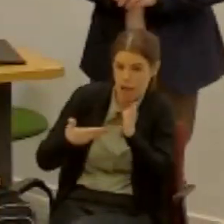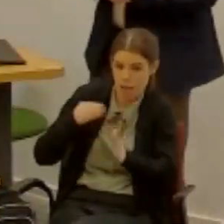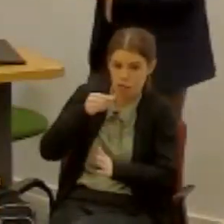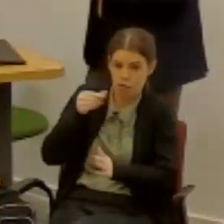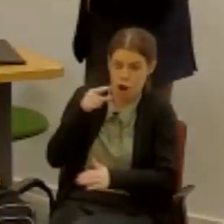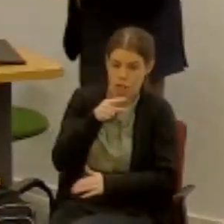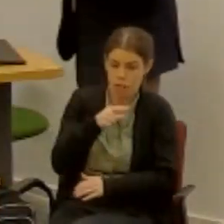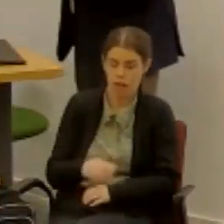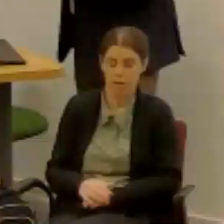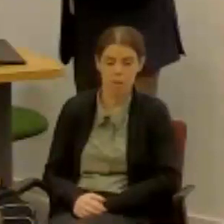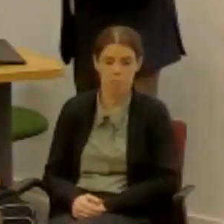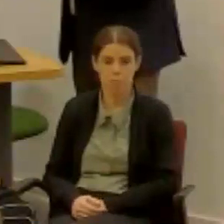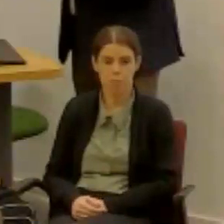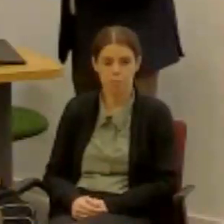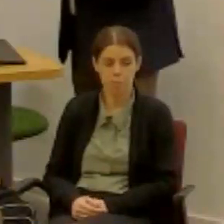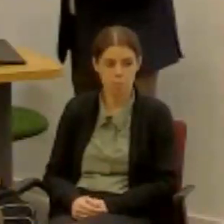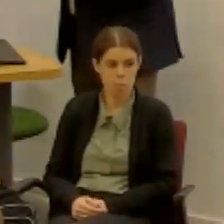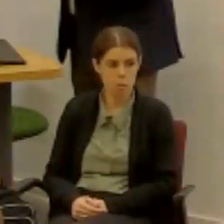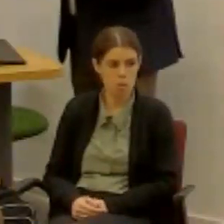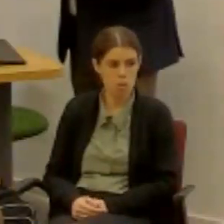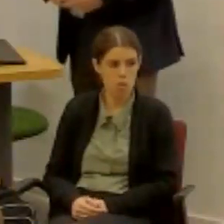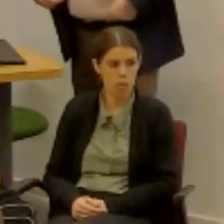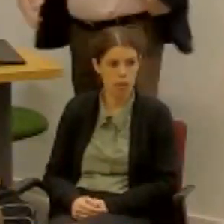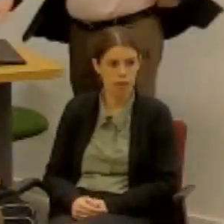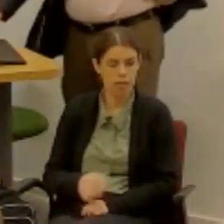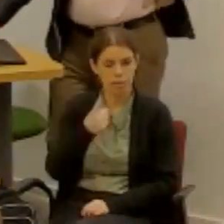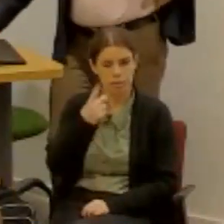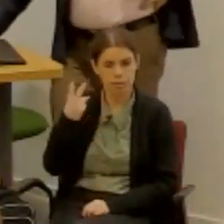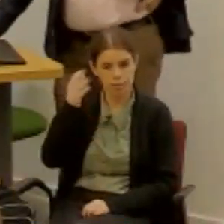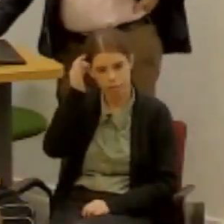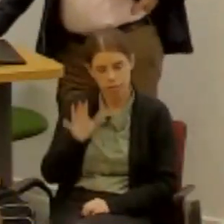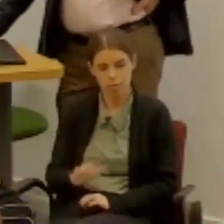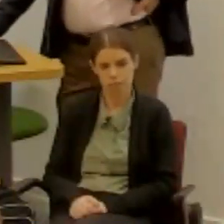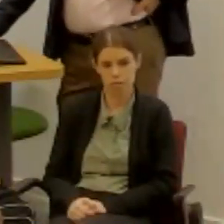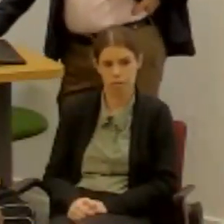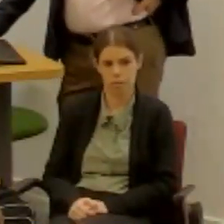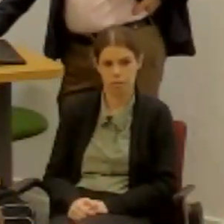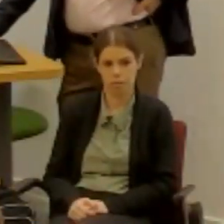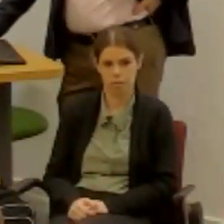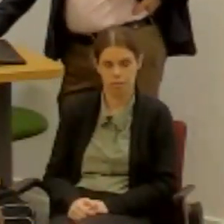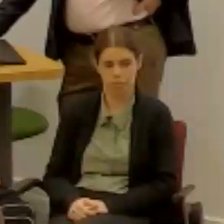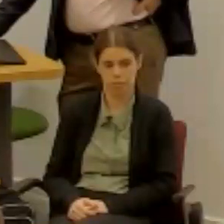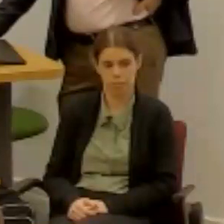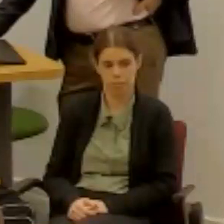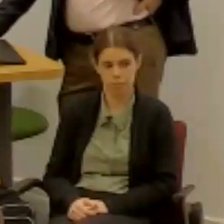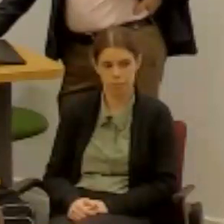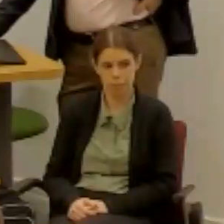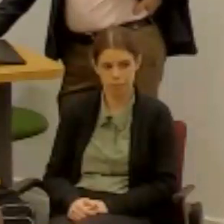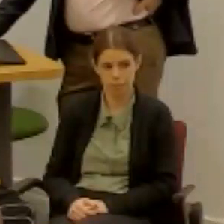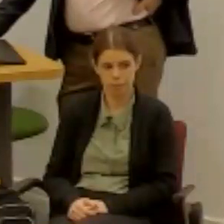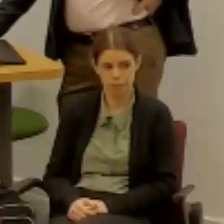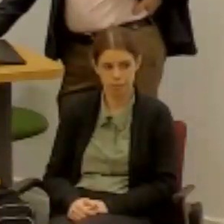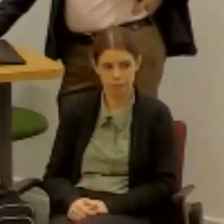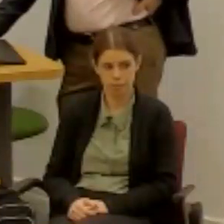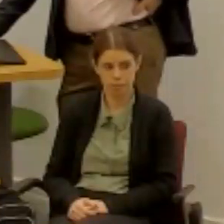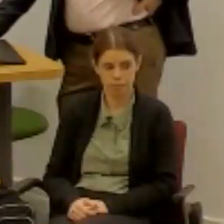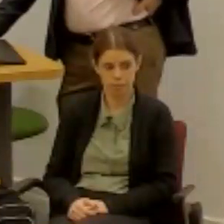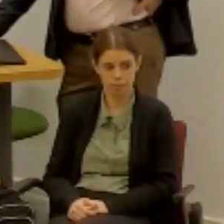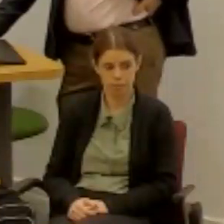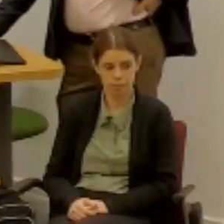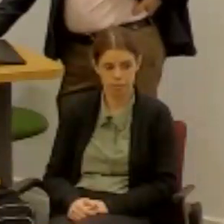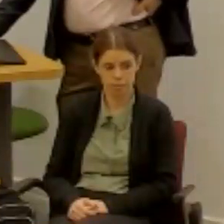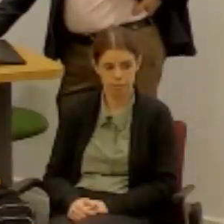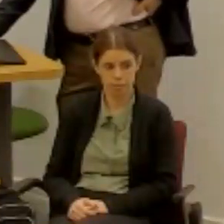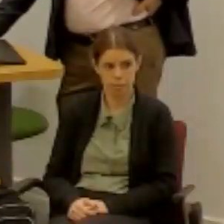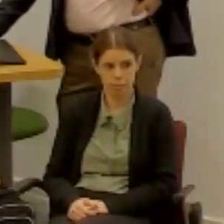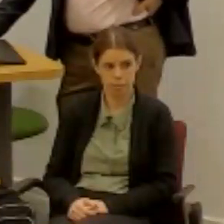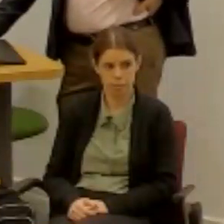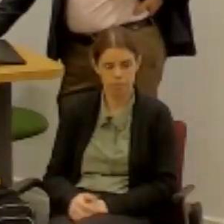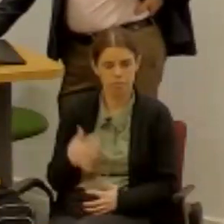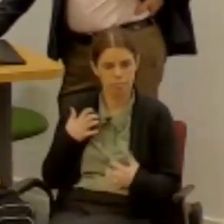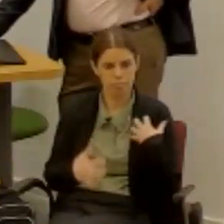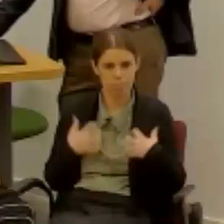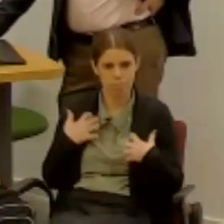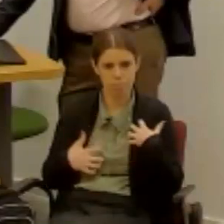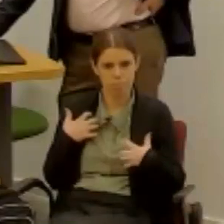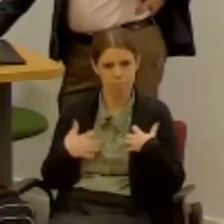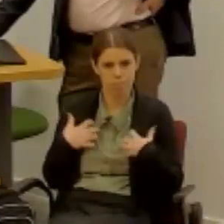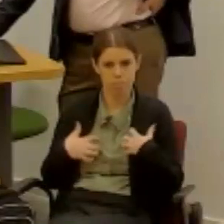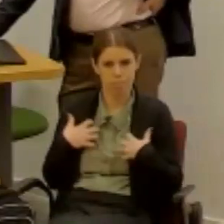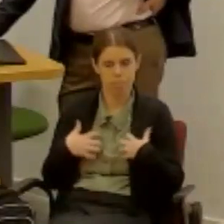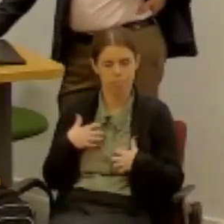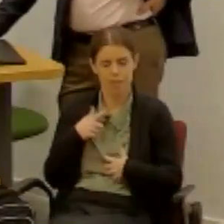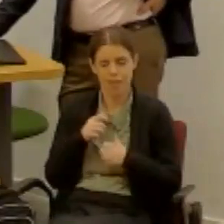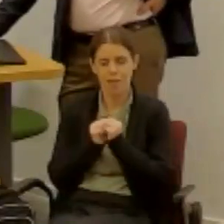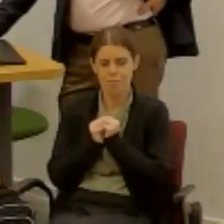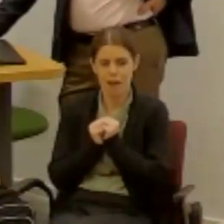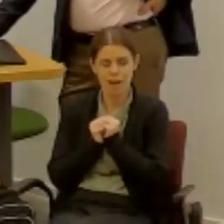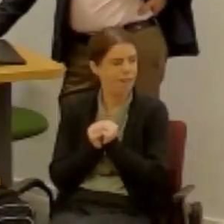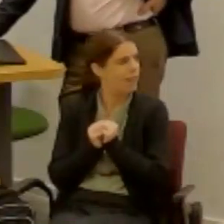So, we've got a second or 2 interesting this is worthy doing.